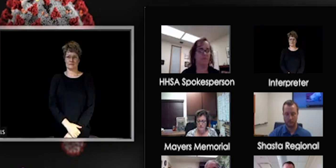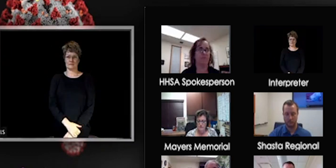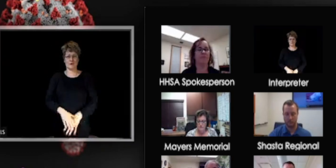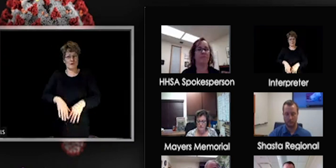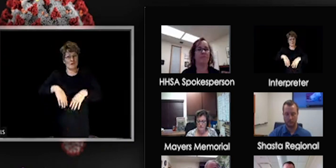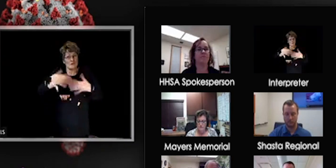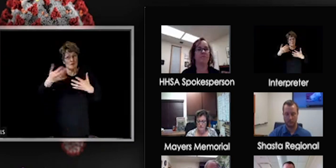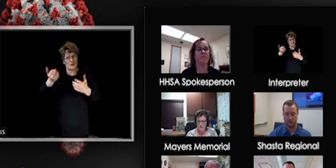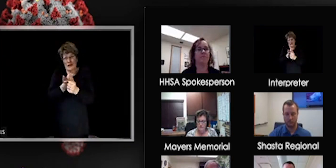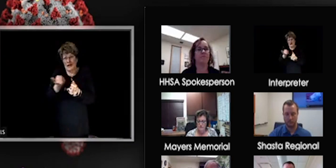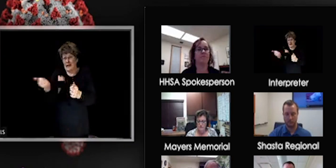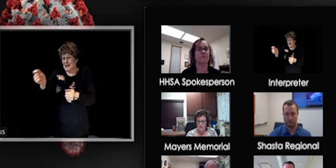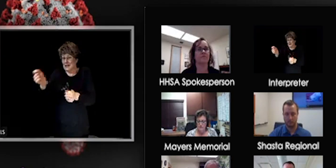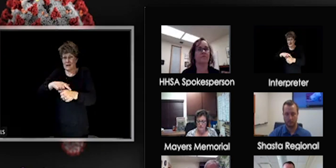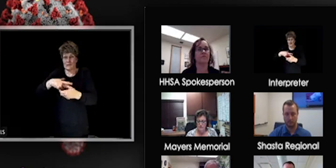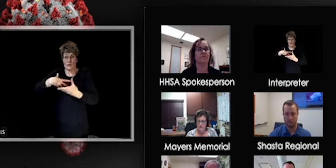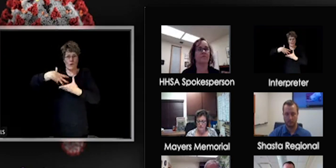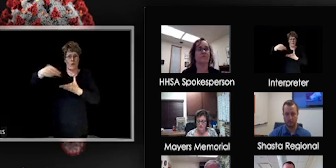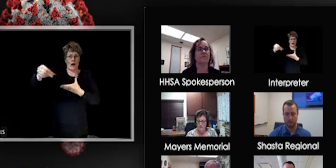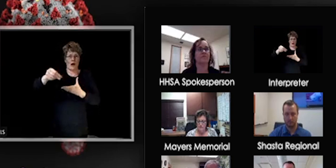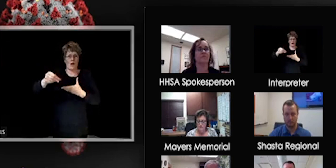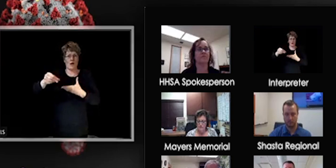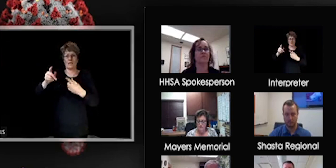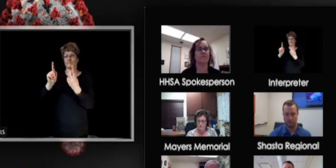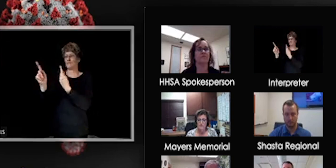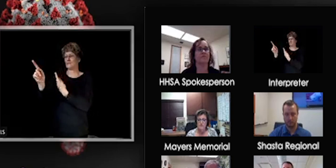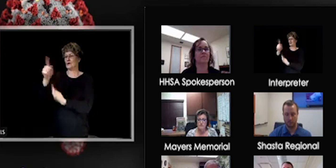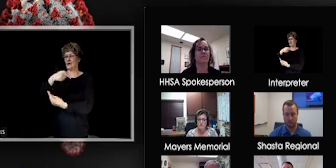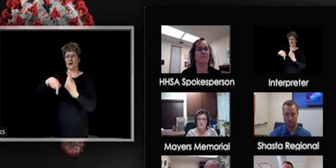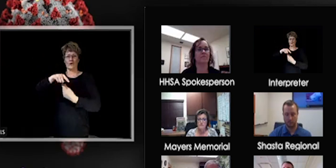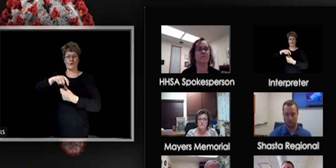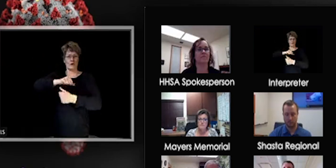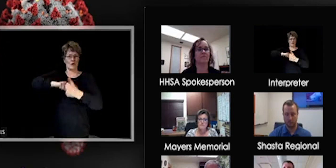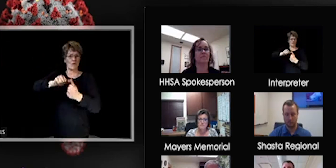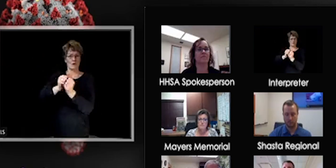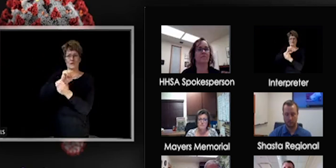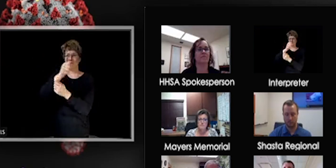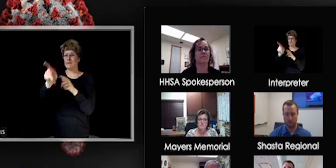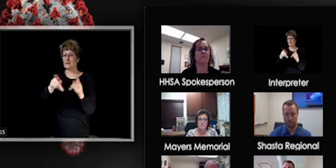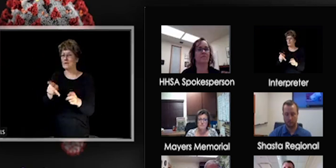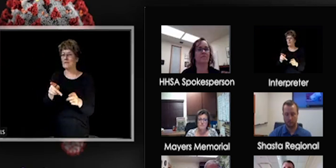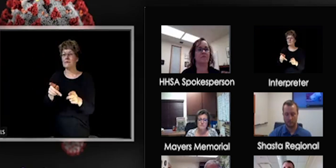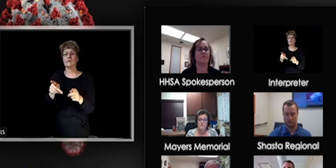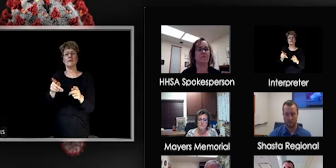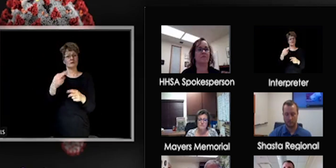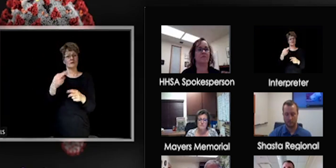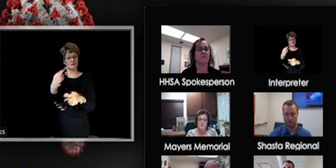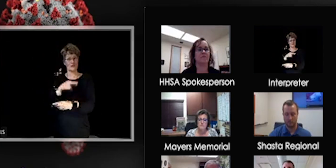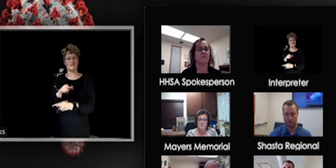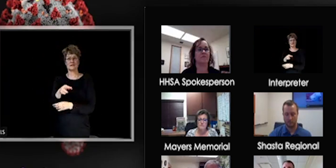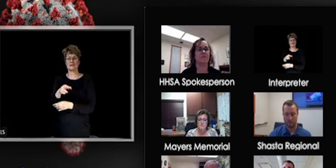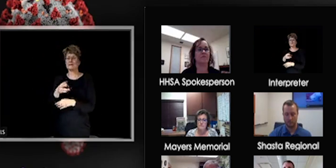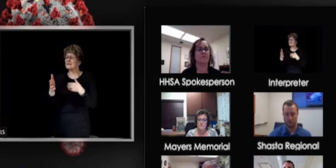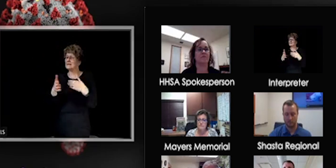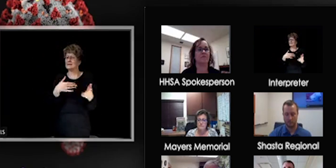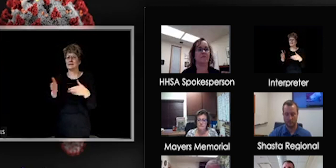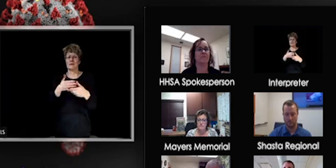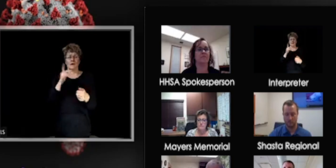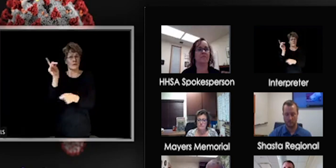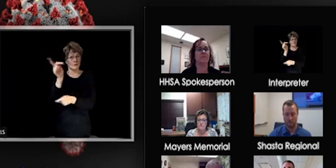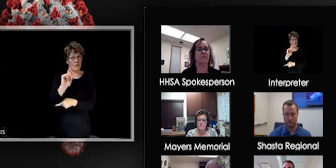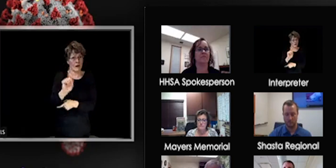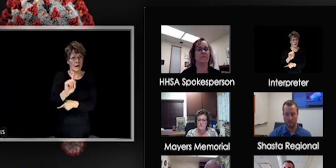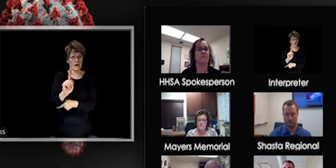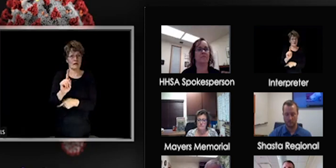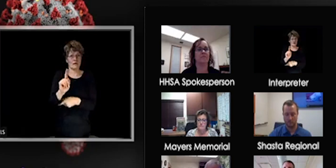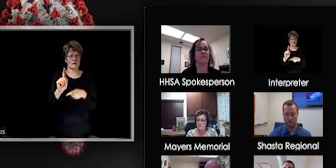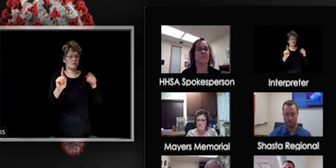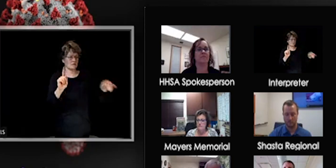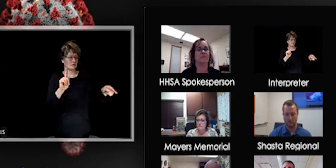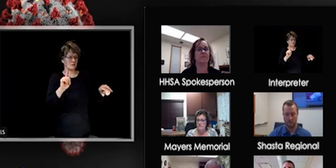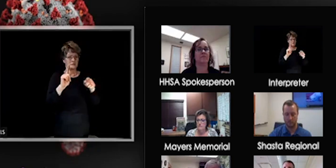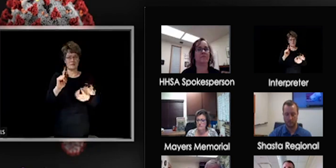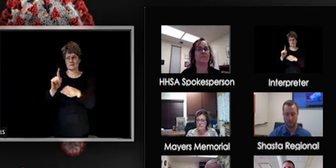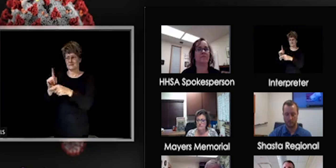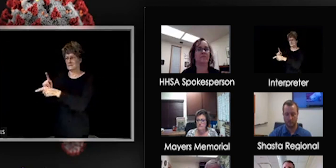so it’s not helpful to identify a particular location, because the risk is not ongoing.